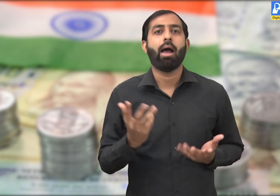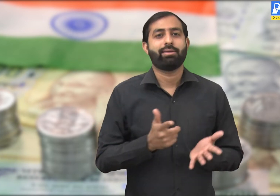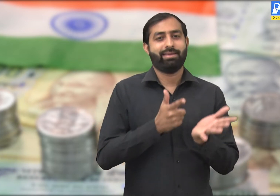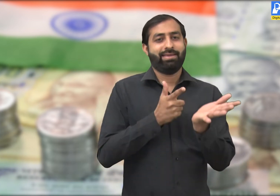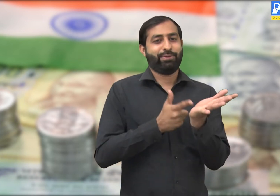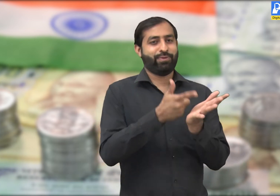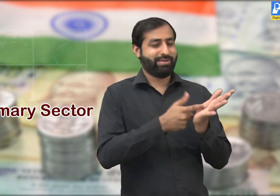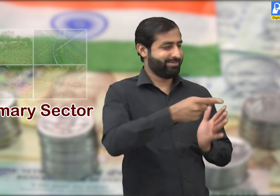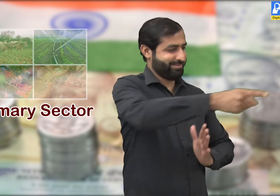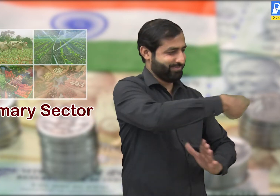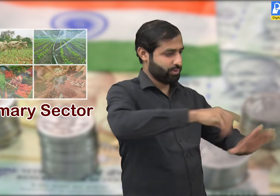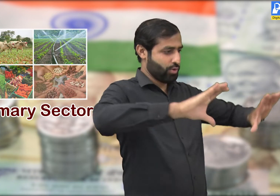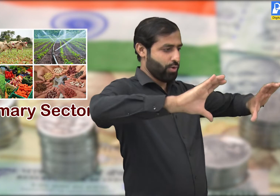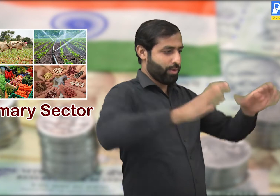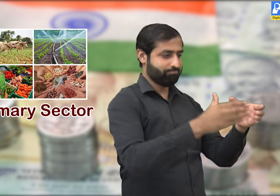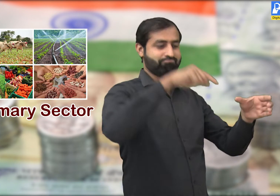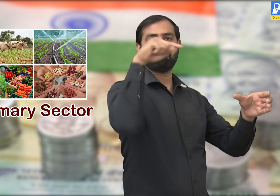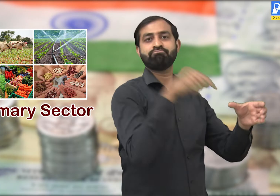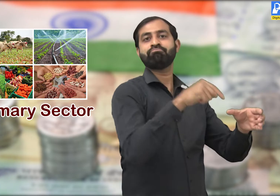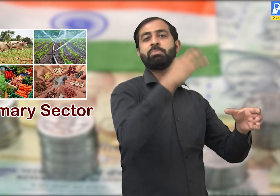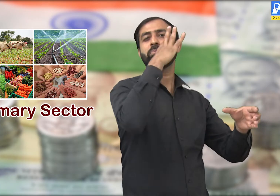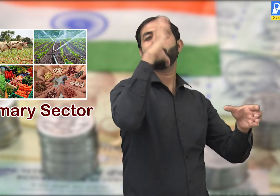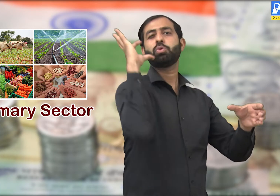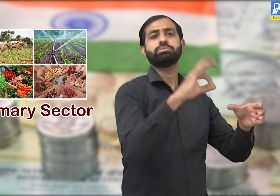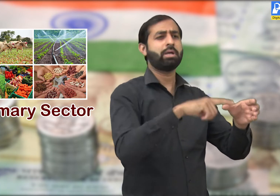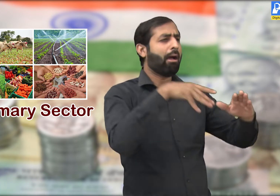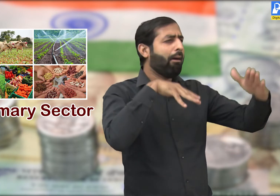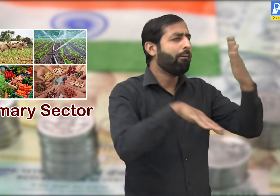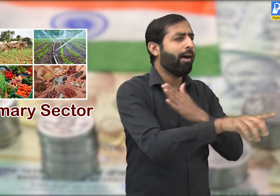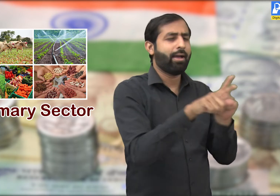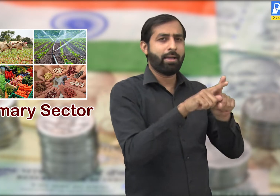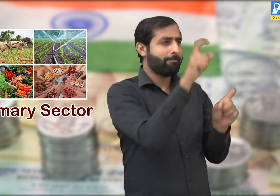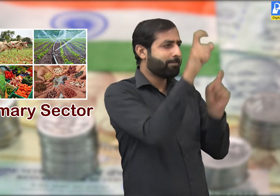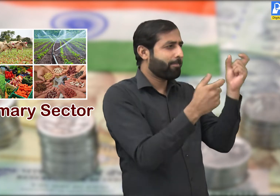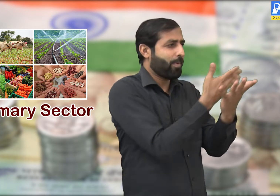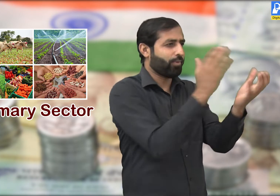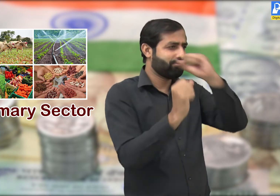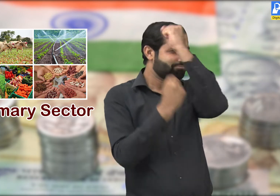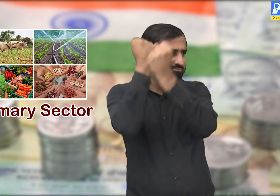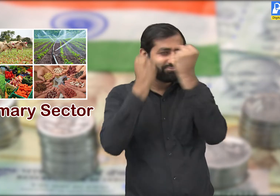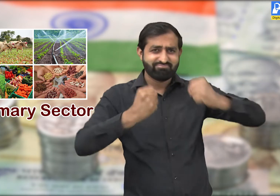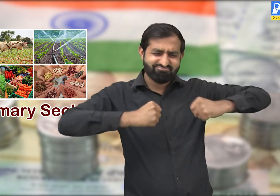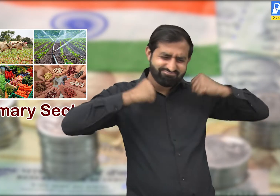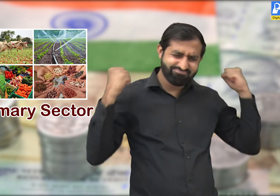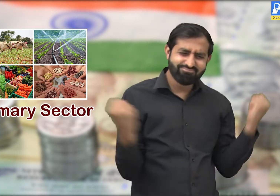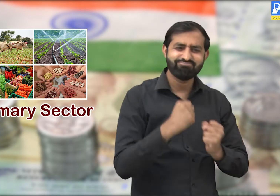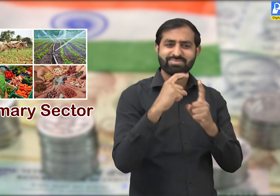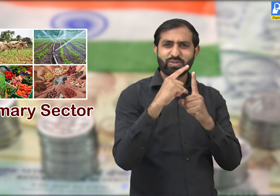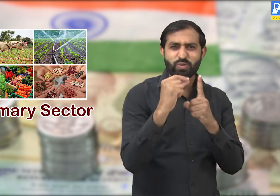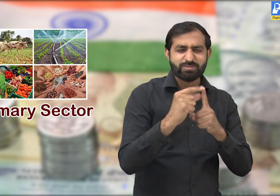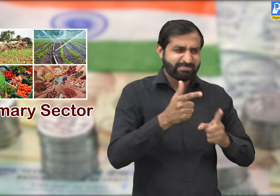The primary sector - The primary sector in economic activities is very crucial. The primary sector is truly